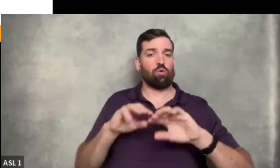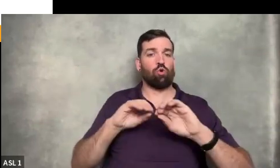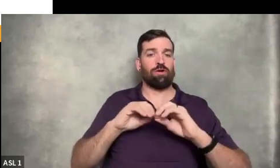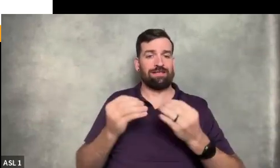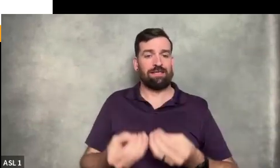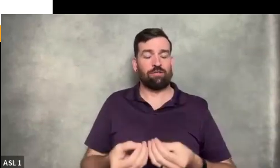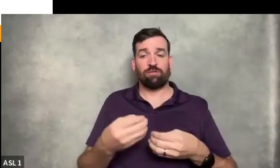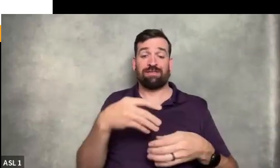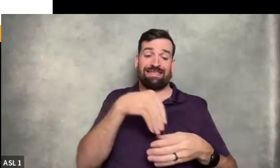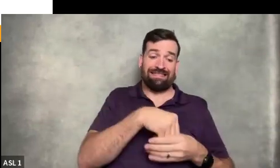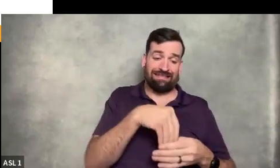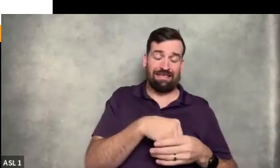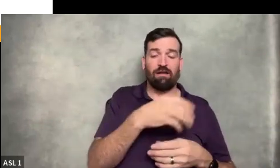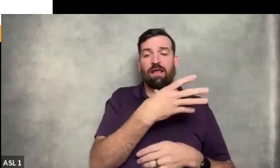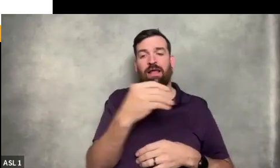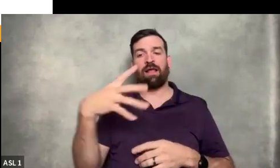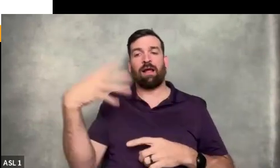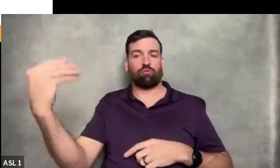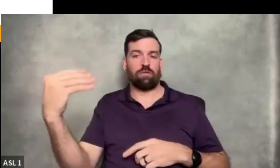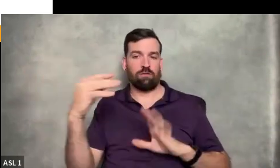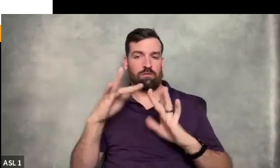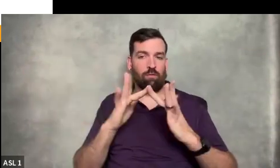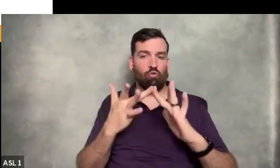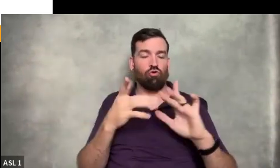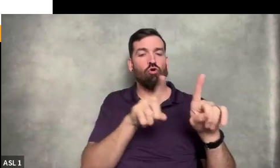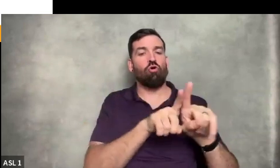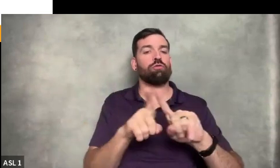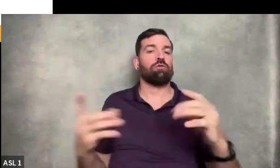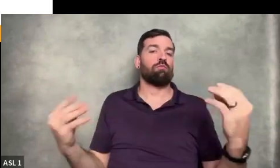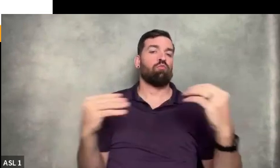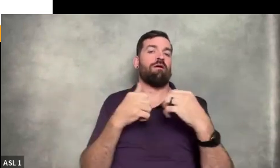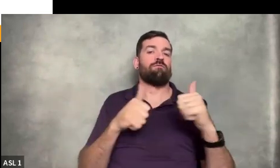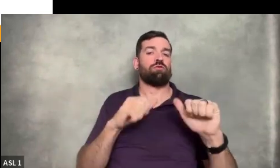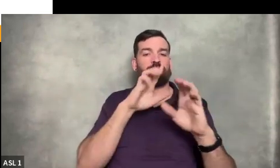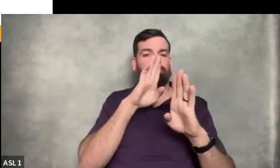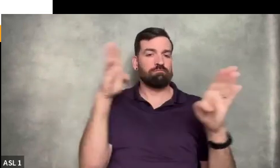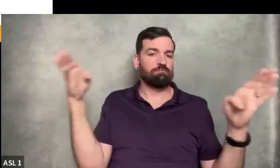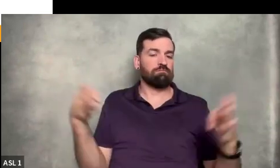outside the aging network, and other efforts that focus on ensuring older adults can live